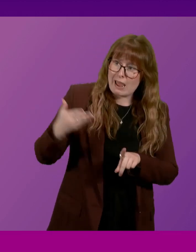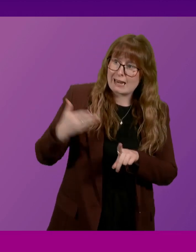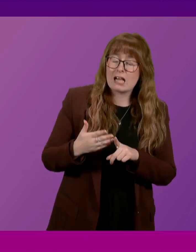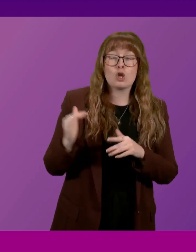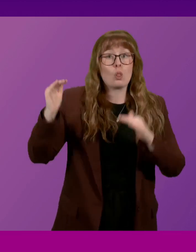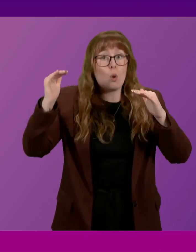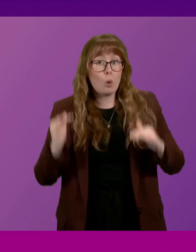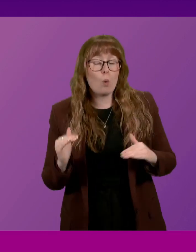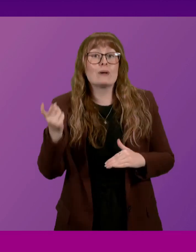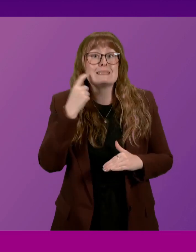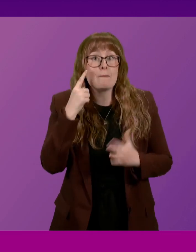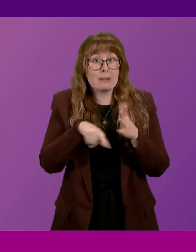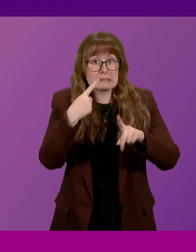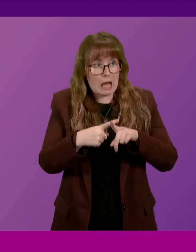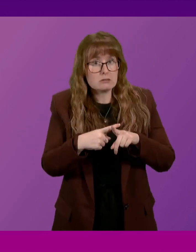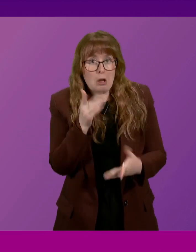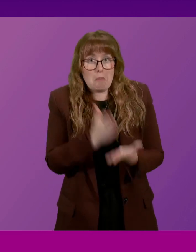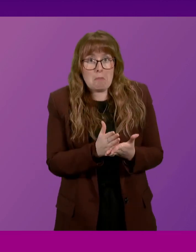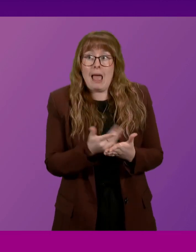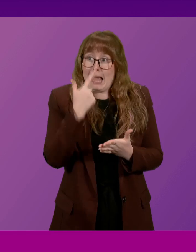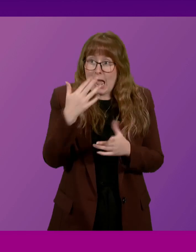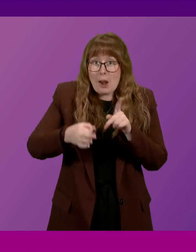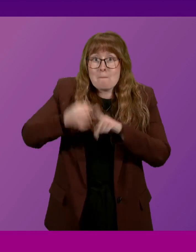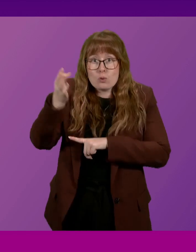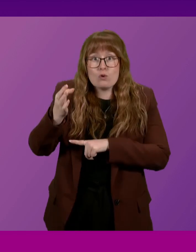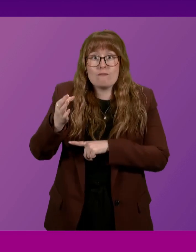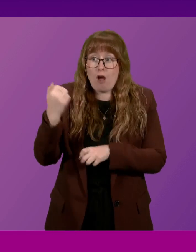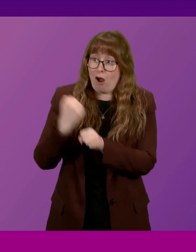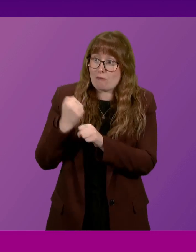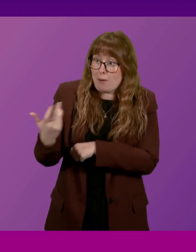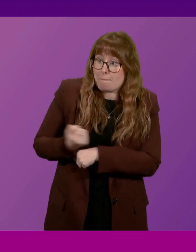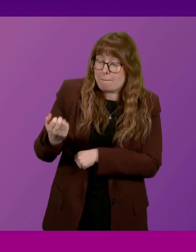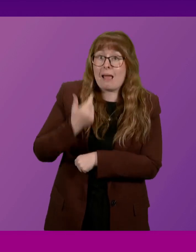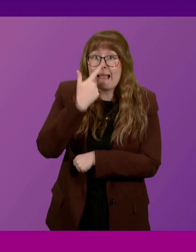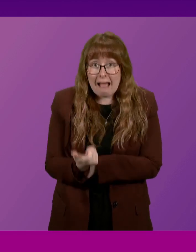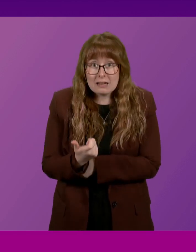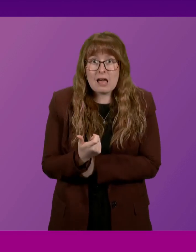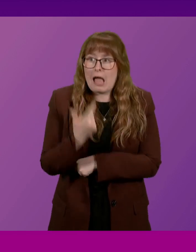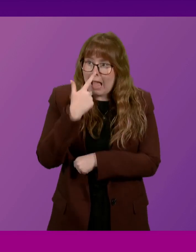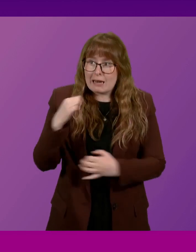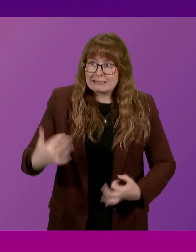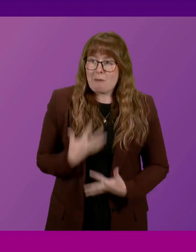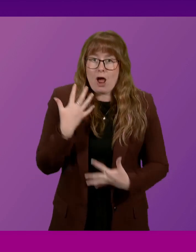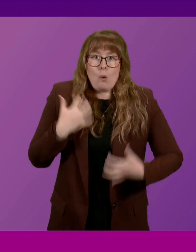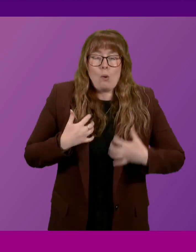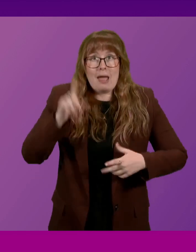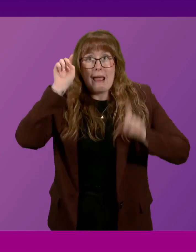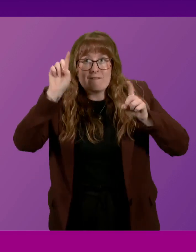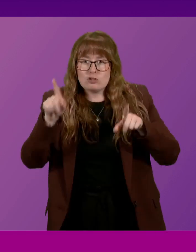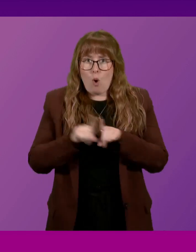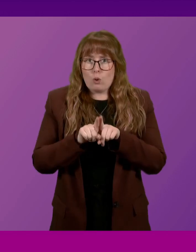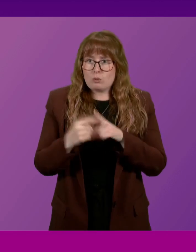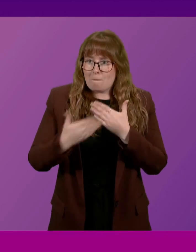simpler taxes can boost Government revenues, inspire innovation and lead to extra investment?